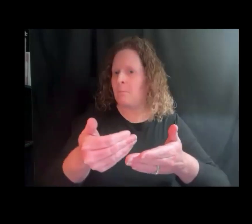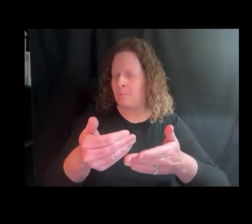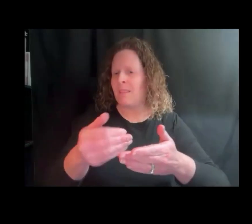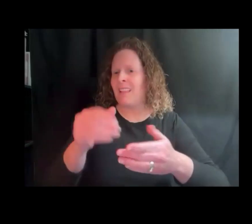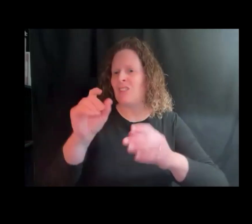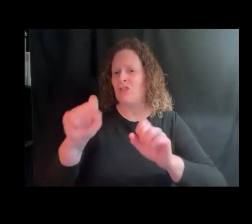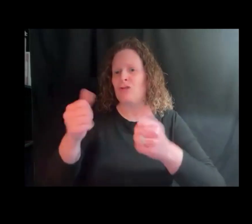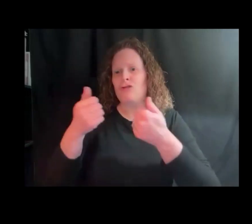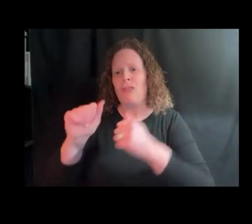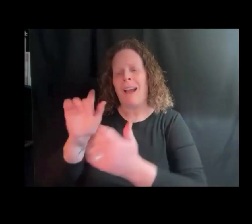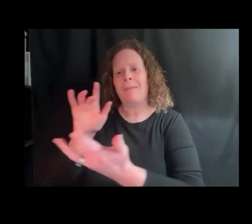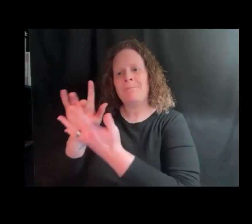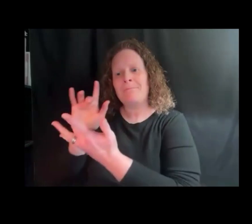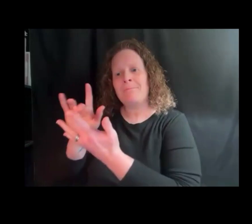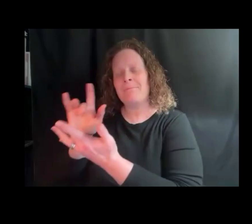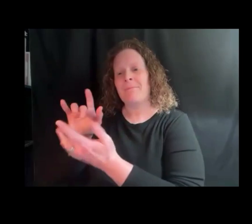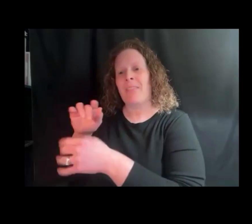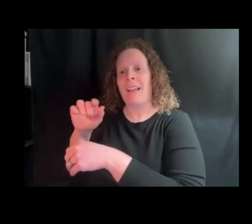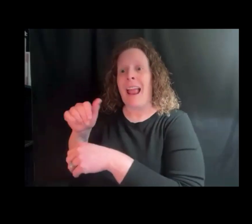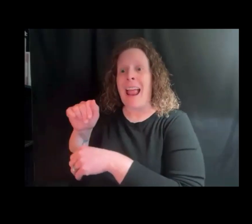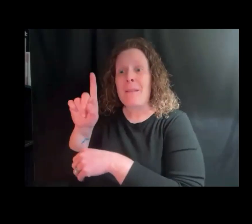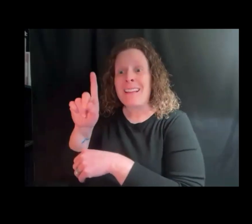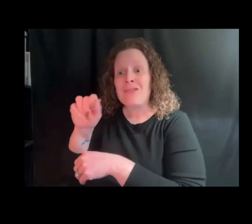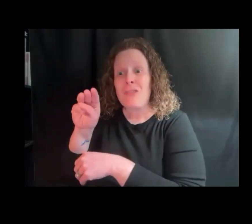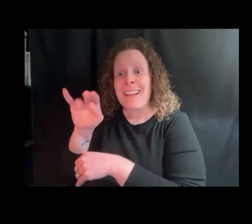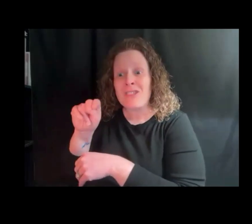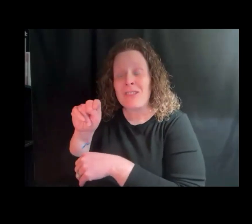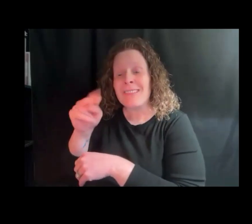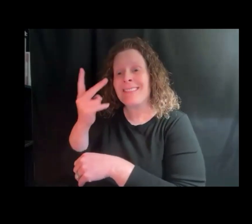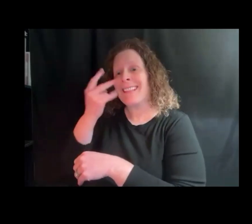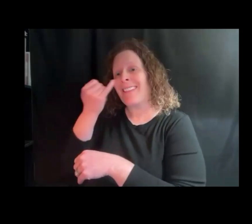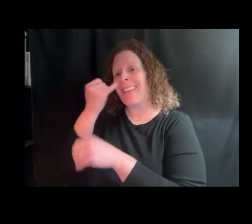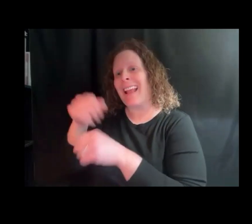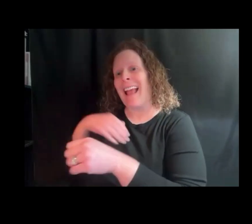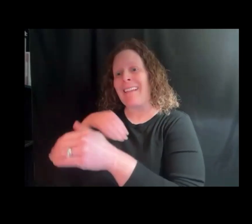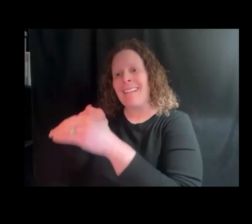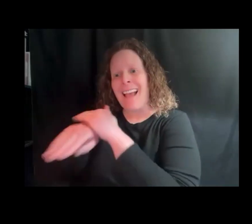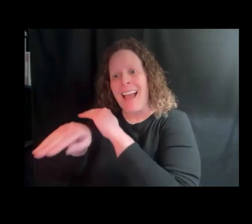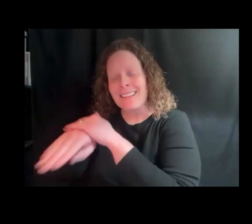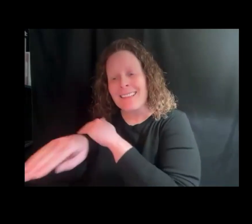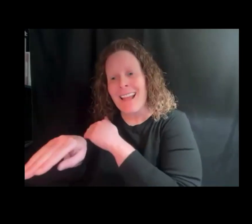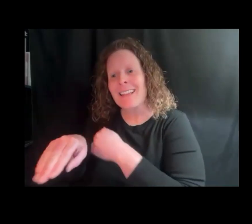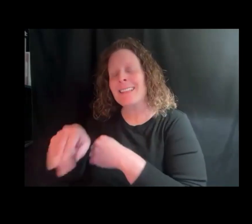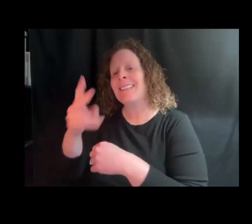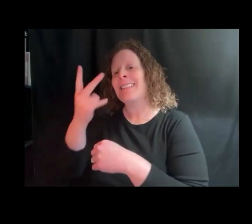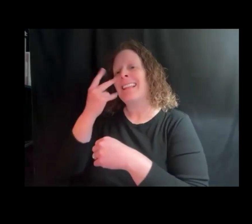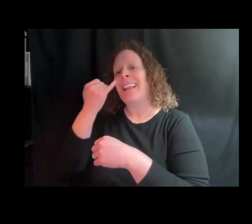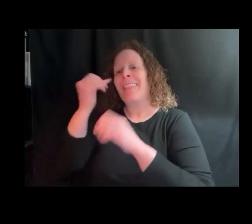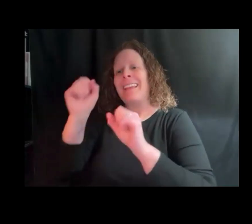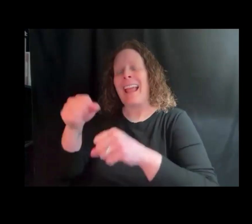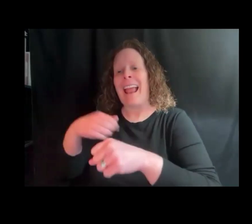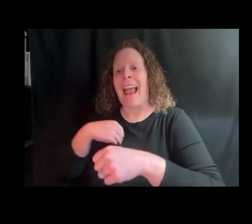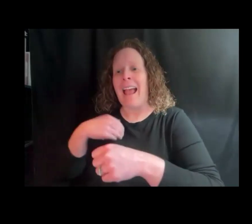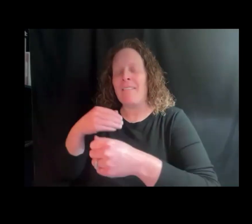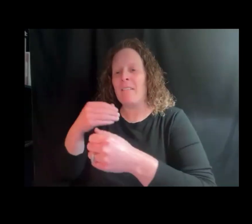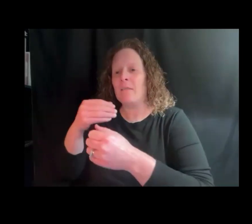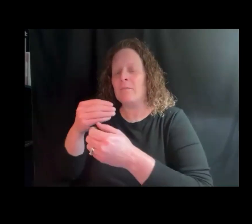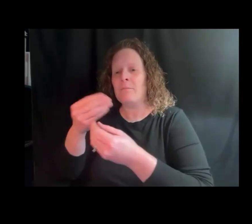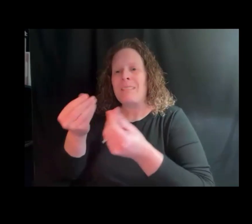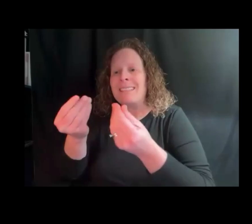If they know an assessment is coming up they should try to contact the administration. They should see if there's anything that needs to be done